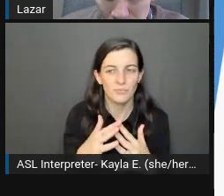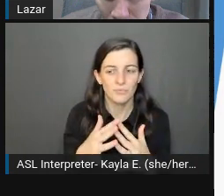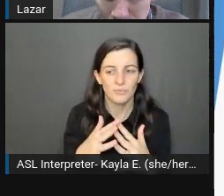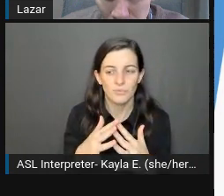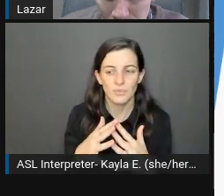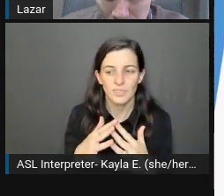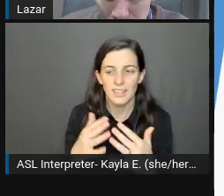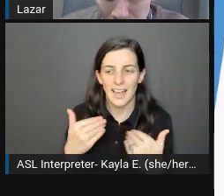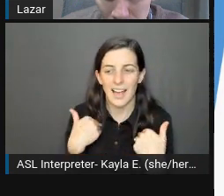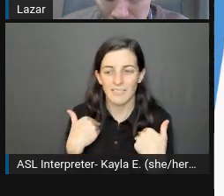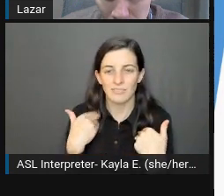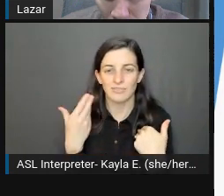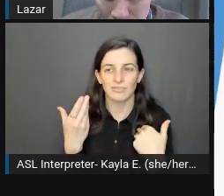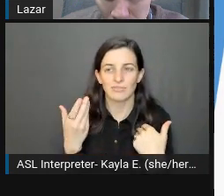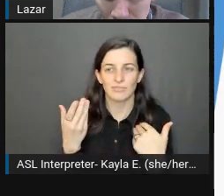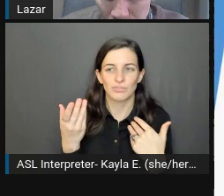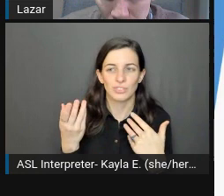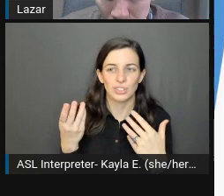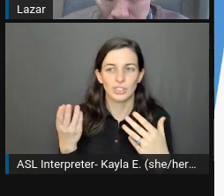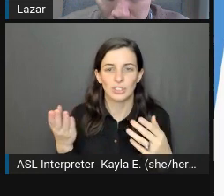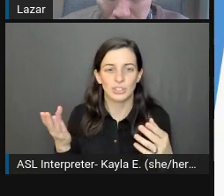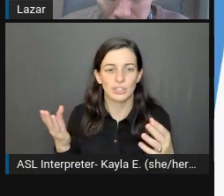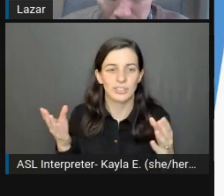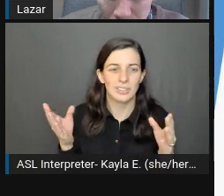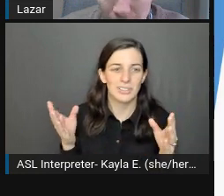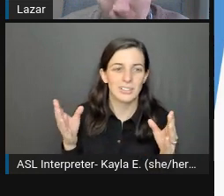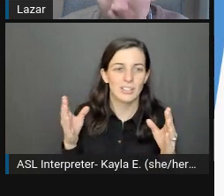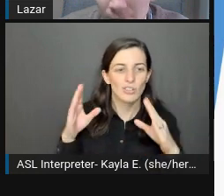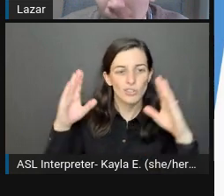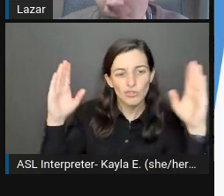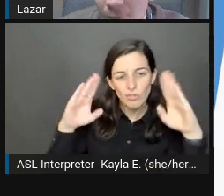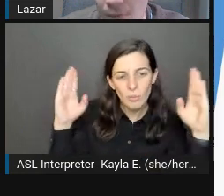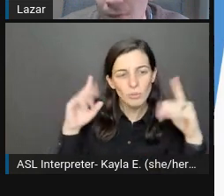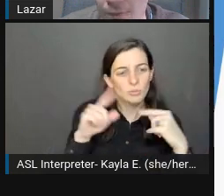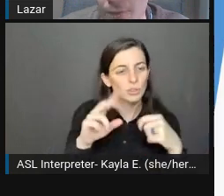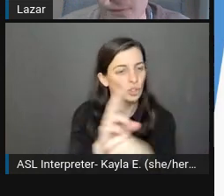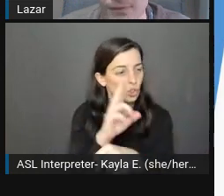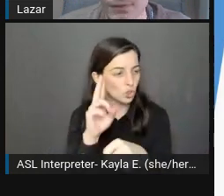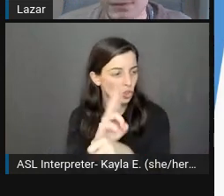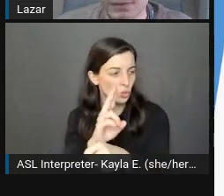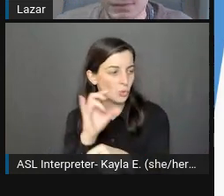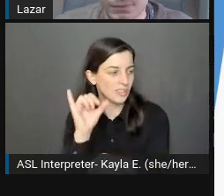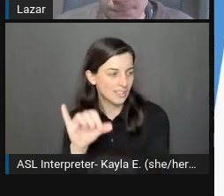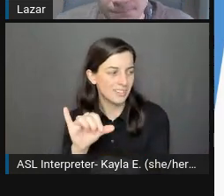or have troubles, even using the products that you created